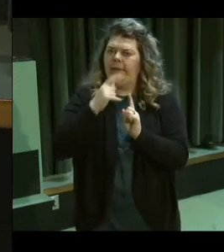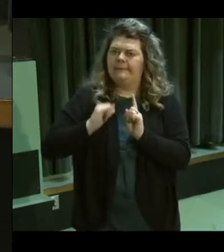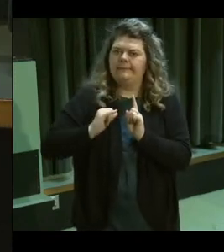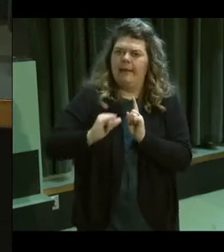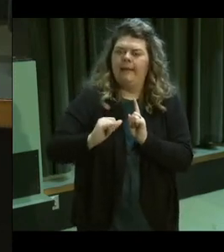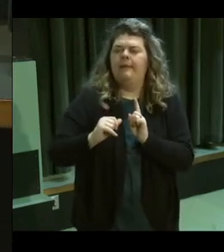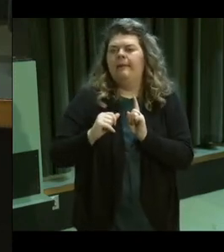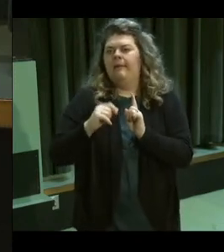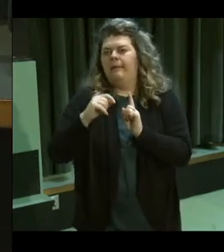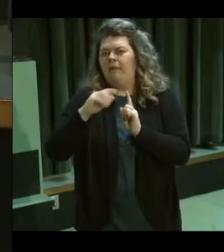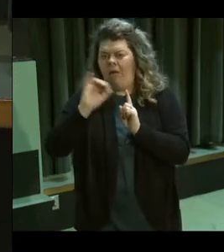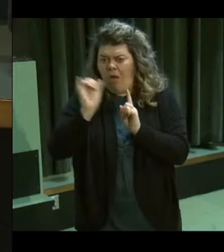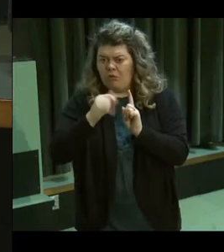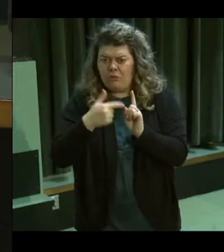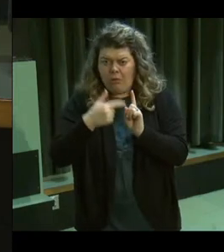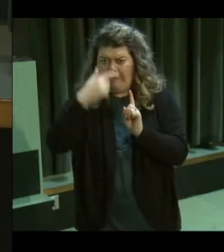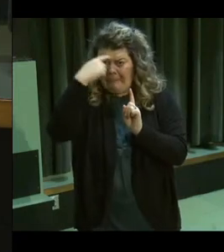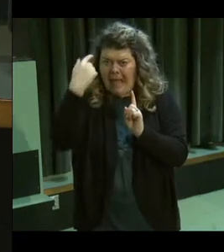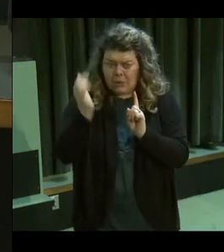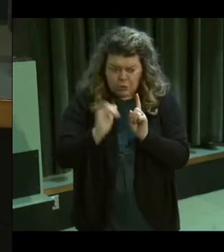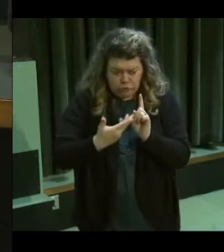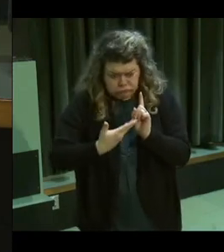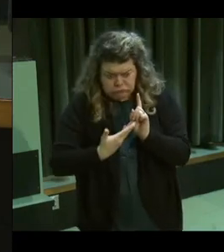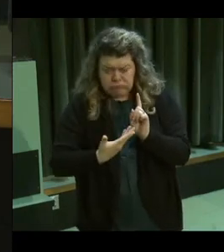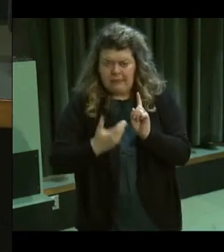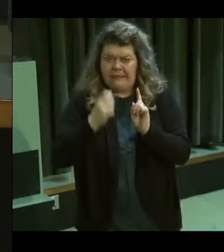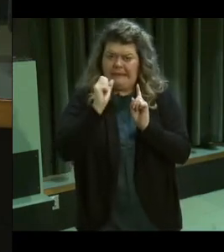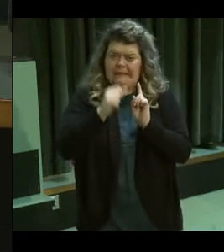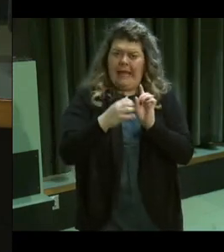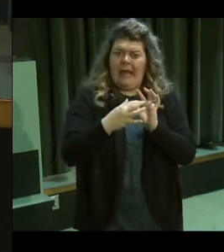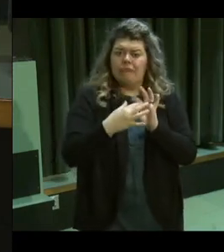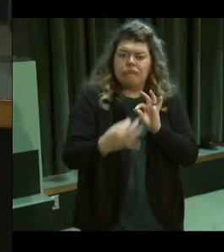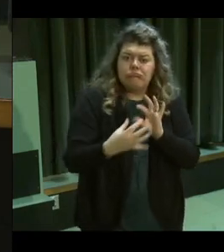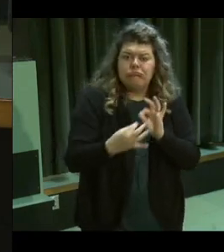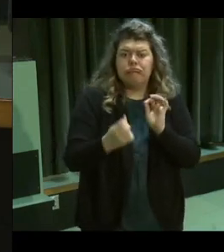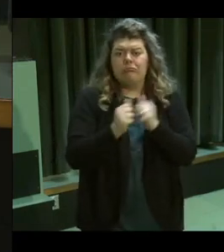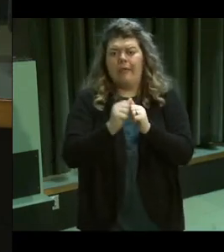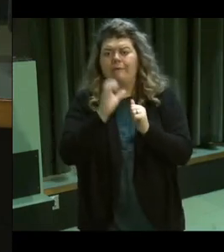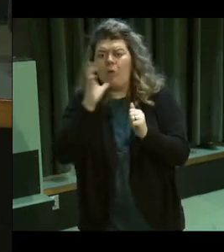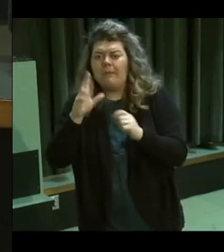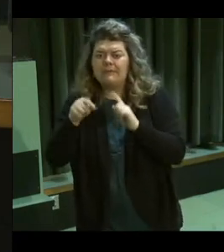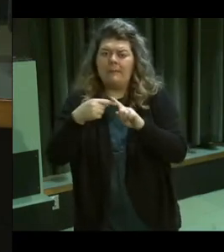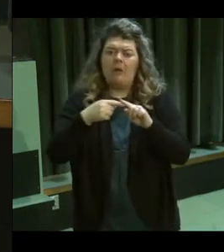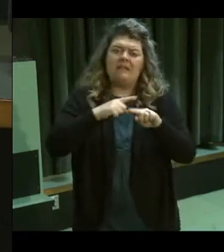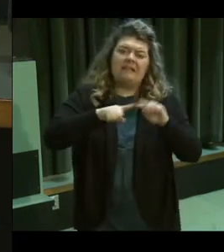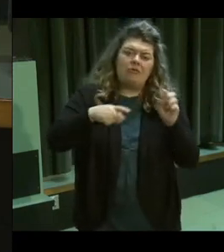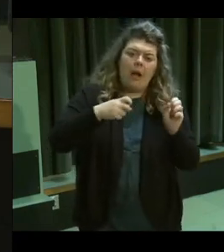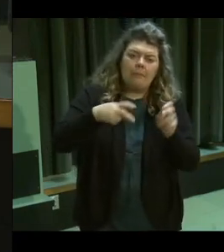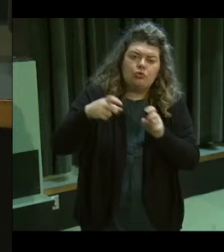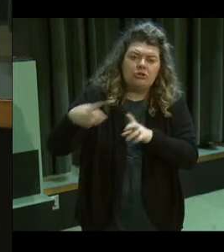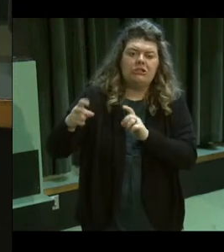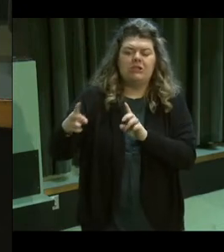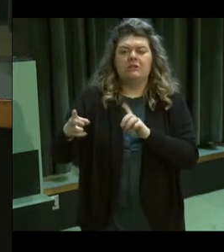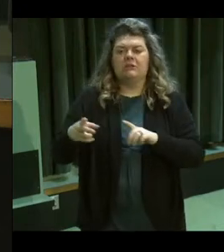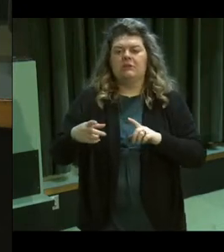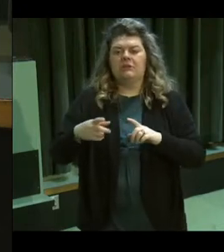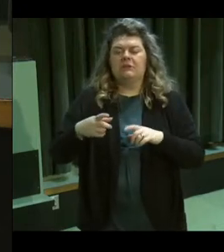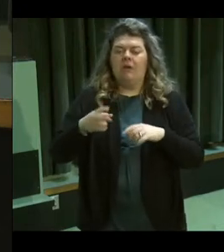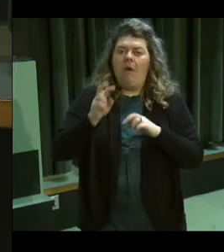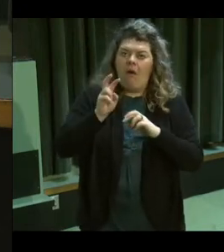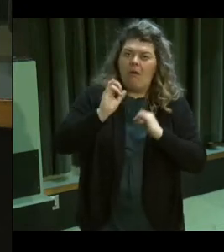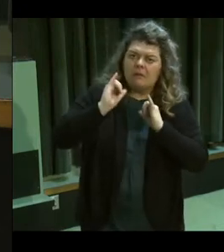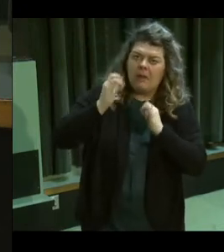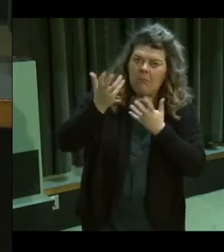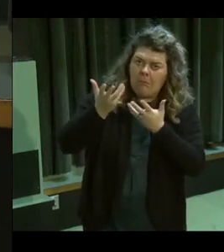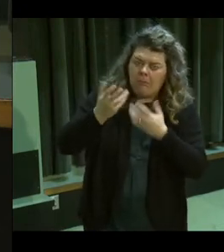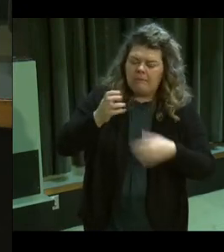know, that are also black, that